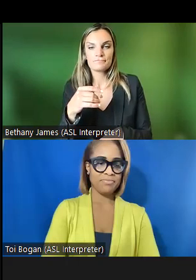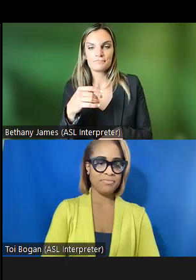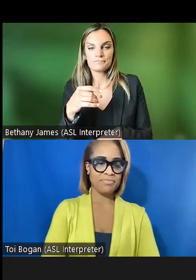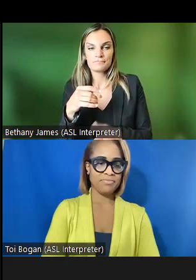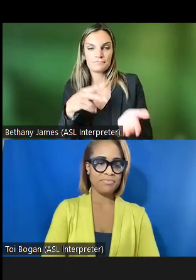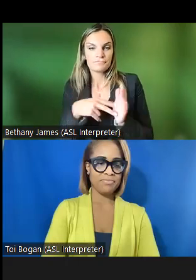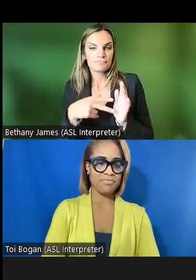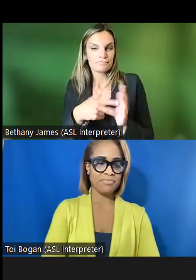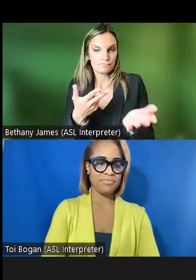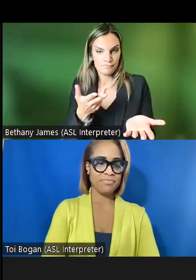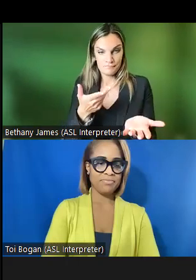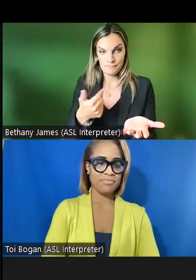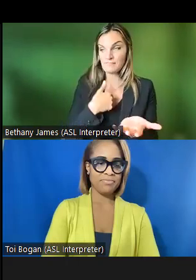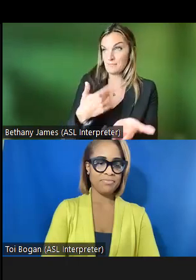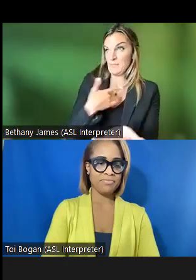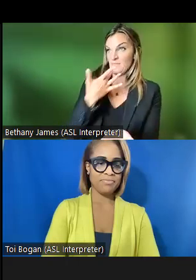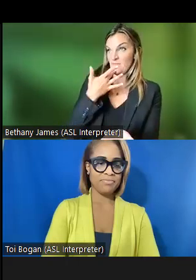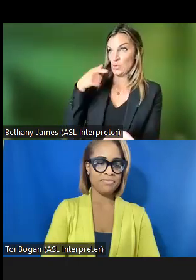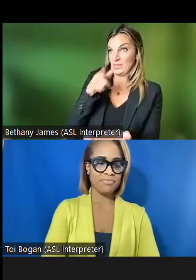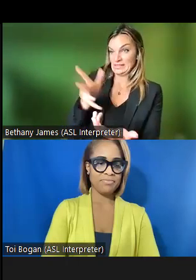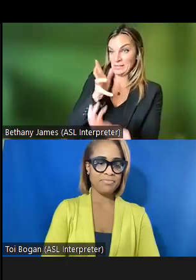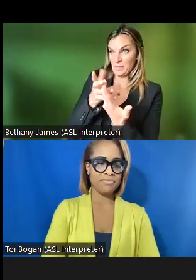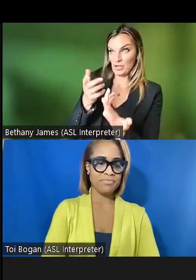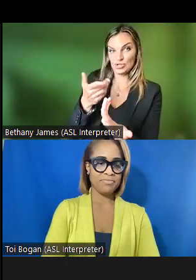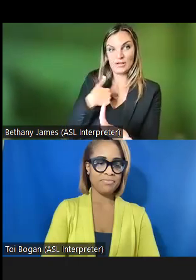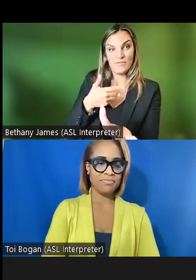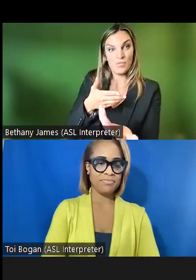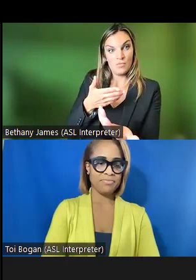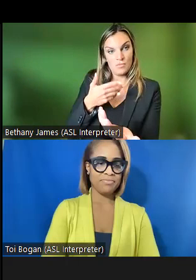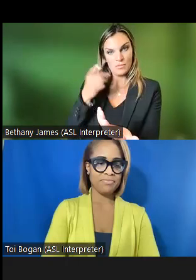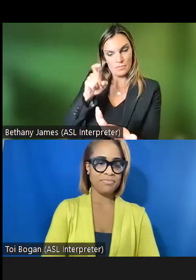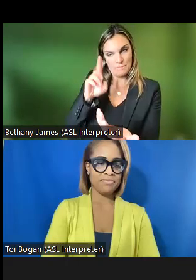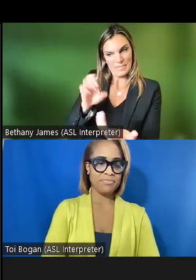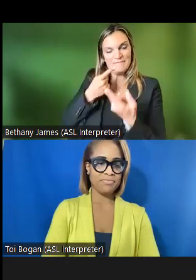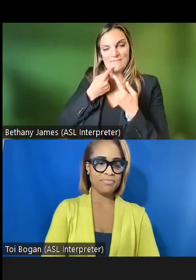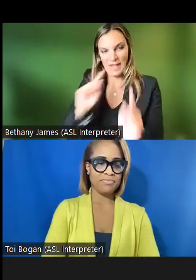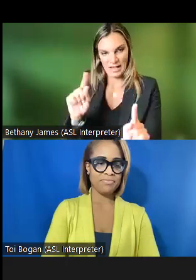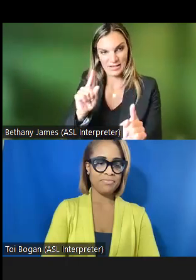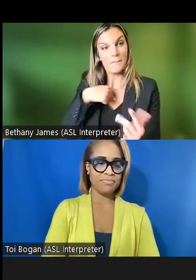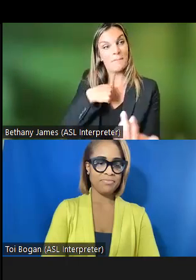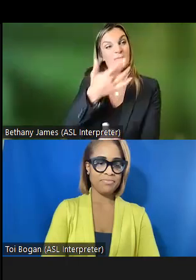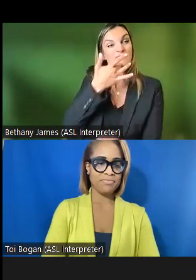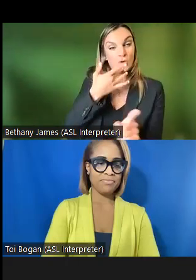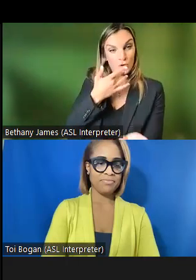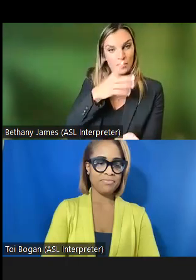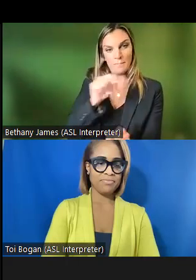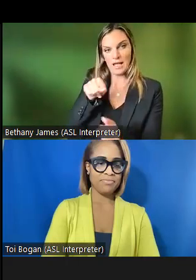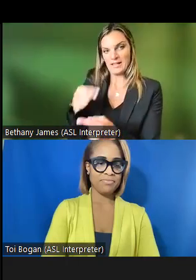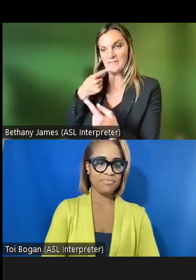accommodation that you prefer, but you have the right to have one that's effective. So they would have the burden to show that it's effective, right?